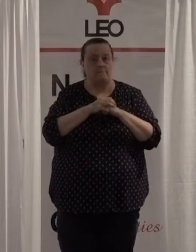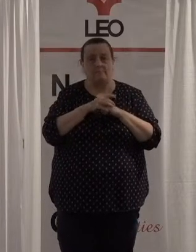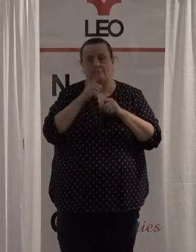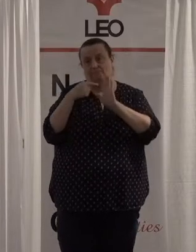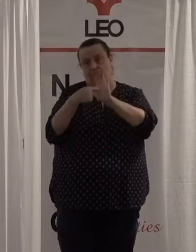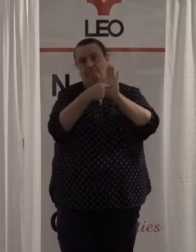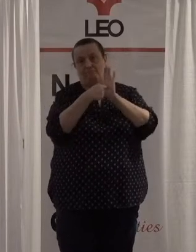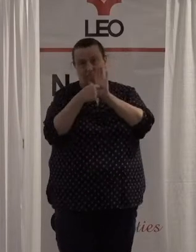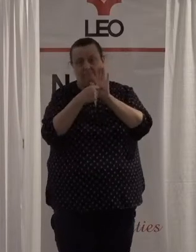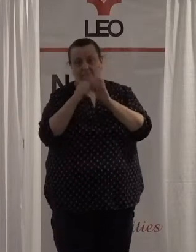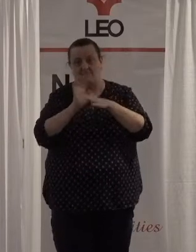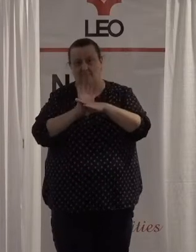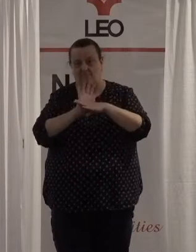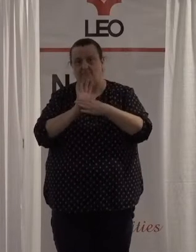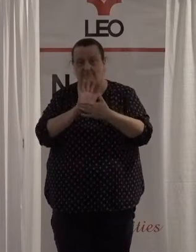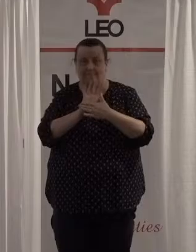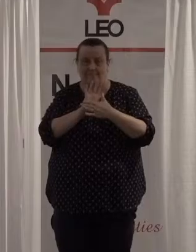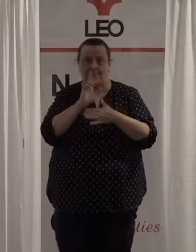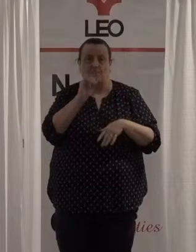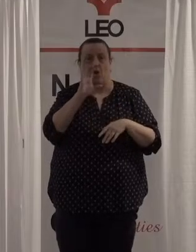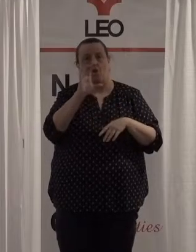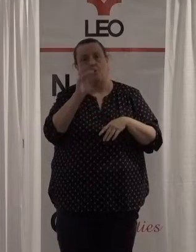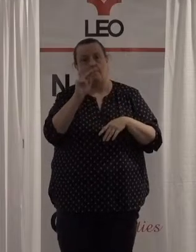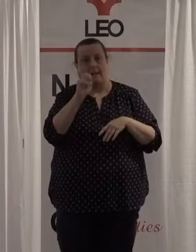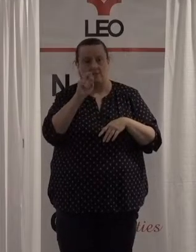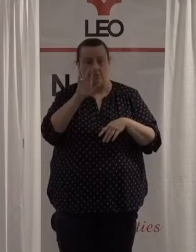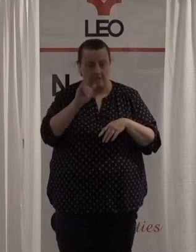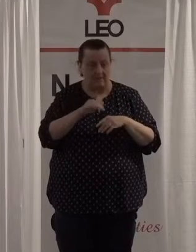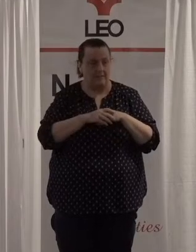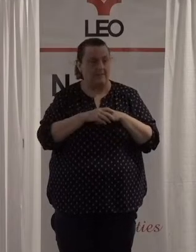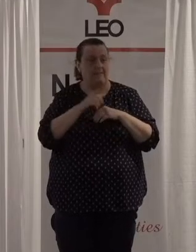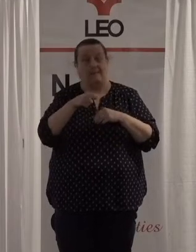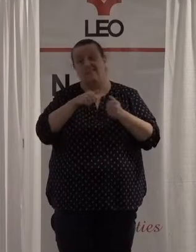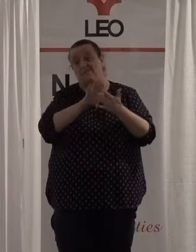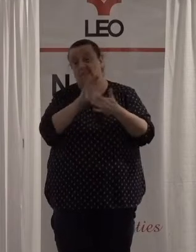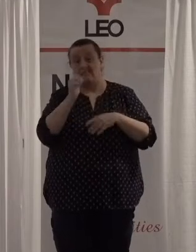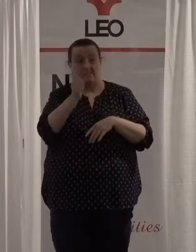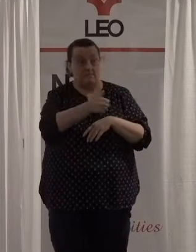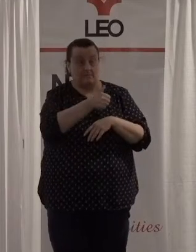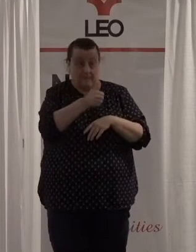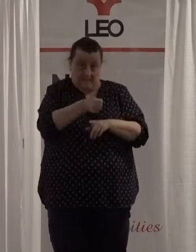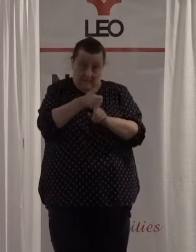AND MENTOR FOR THE DISABILITY COMMUNITY. HE FACED HIS OWN DISABILITIES WITH DETERMINATION